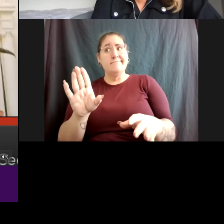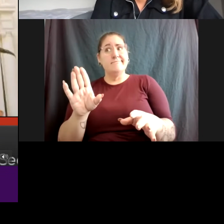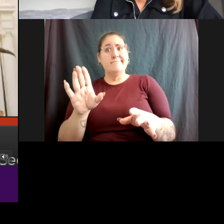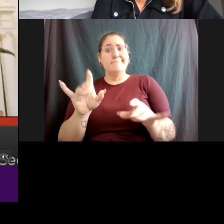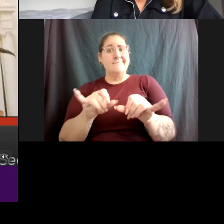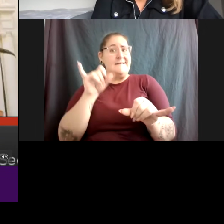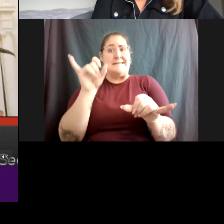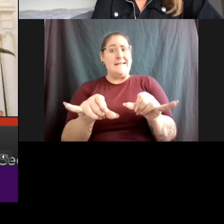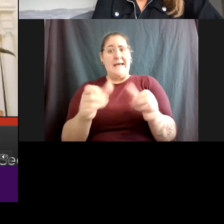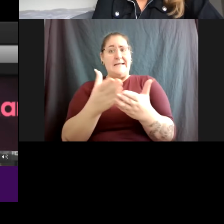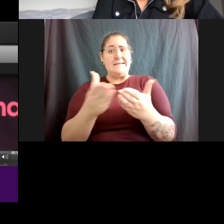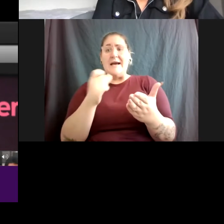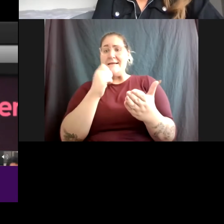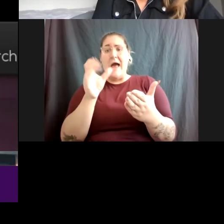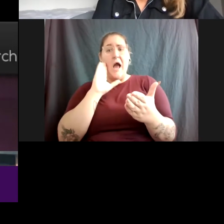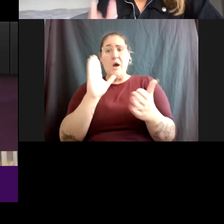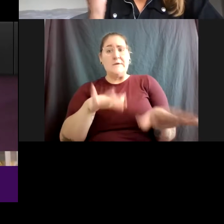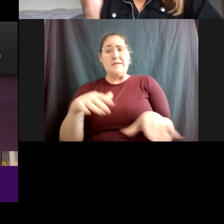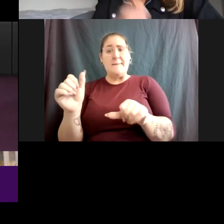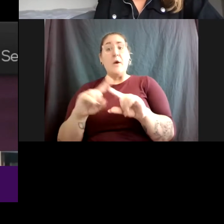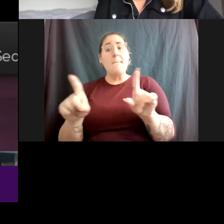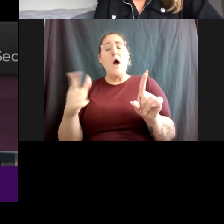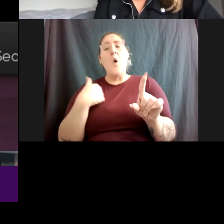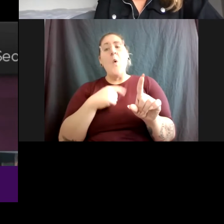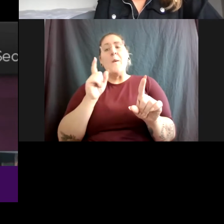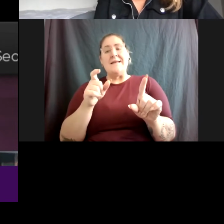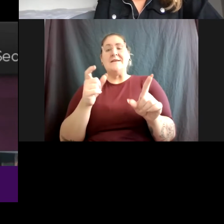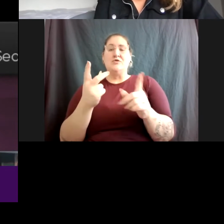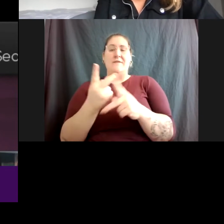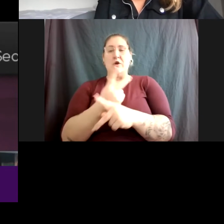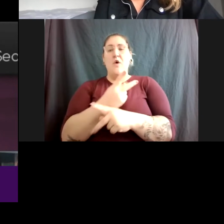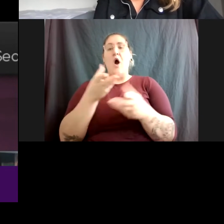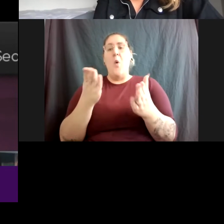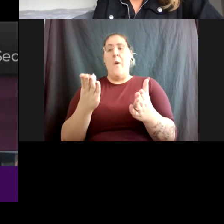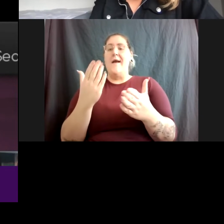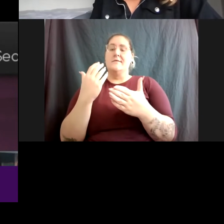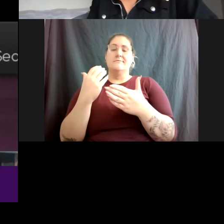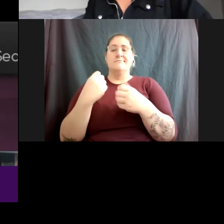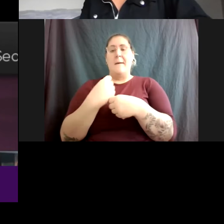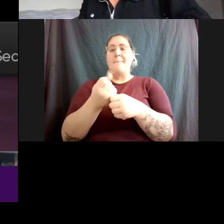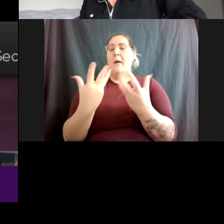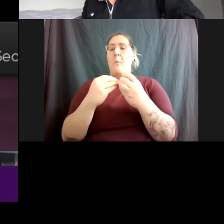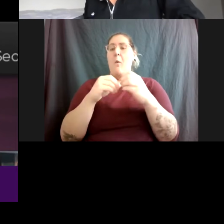But in this scenario, we have the screen enlarged for the screen magnification user. Mousing